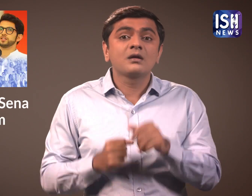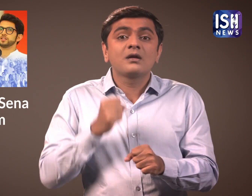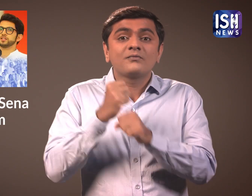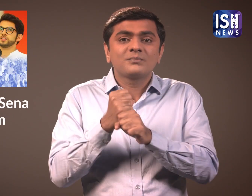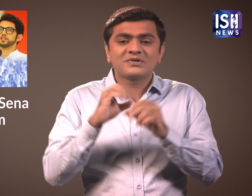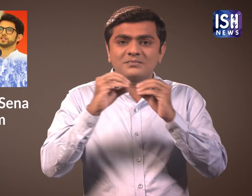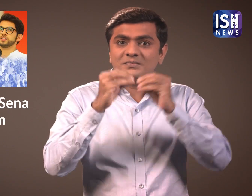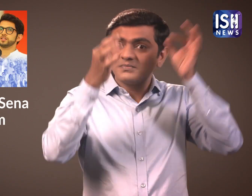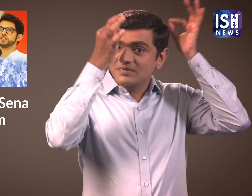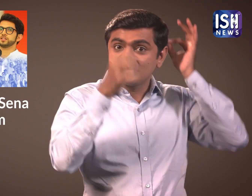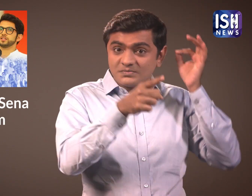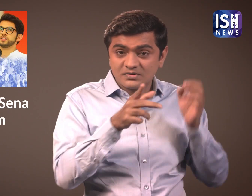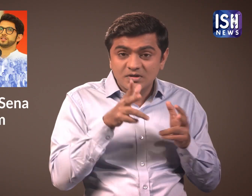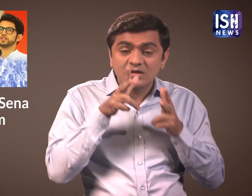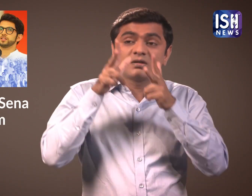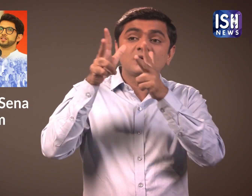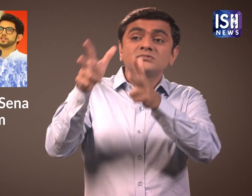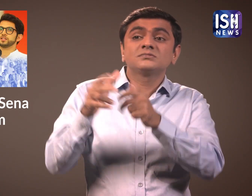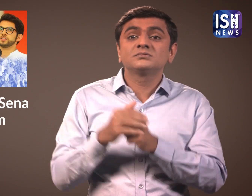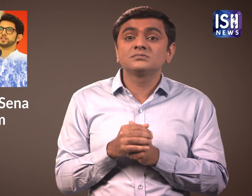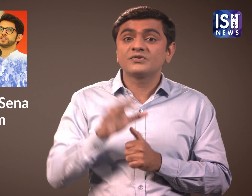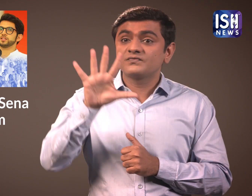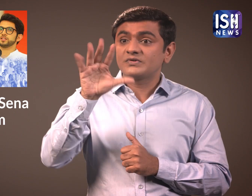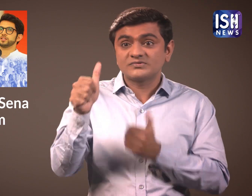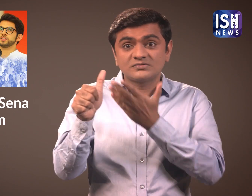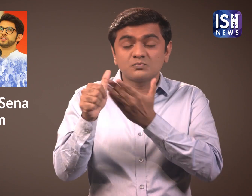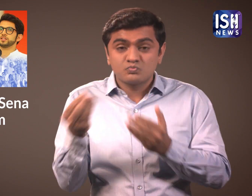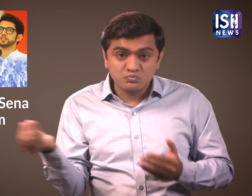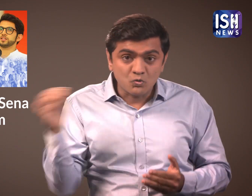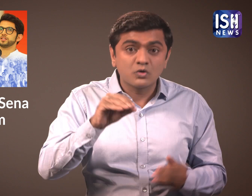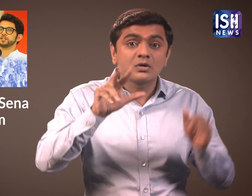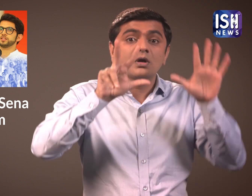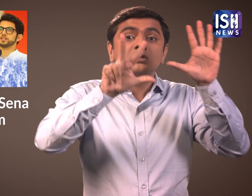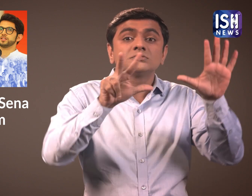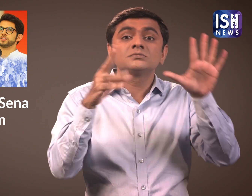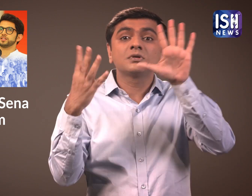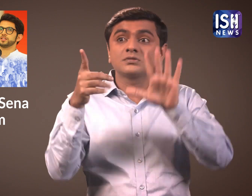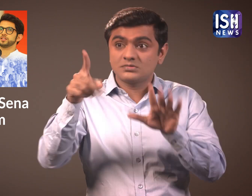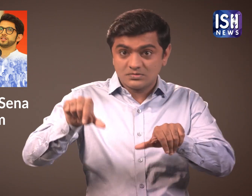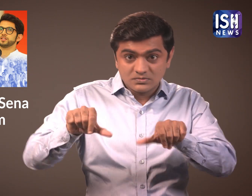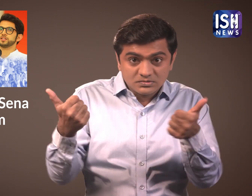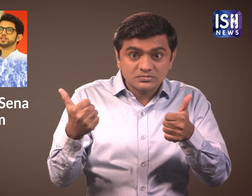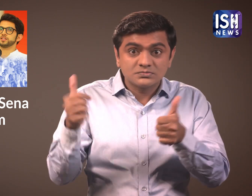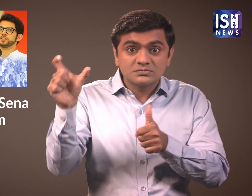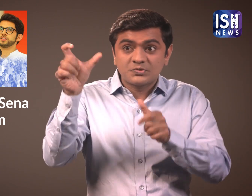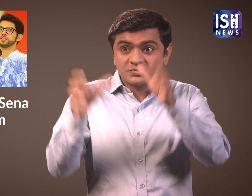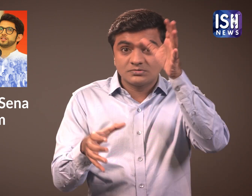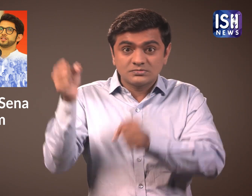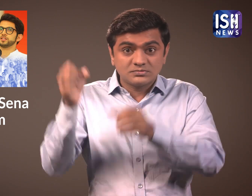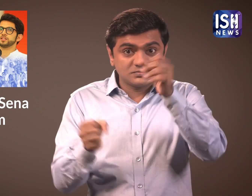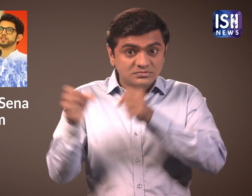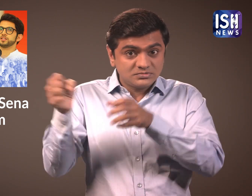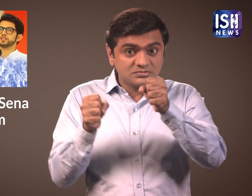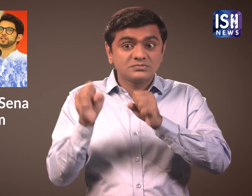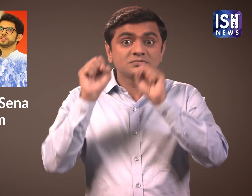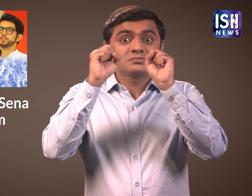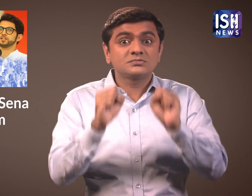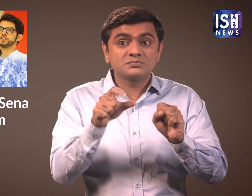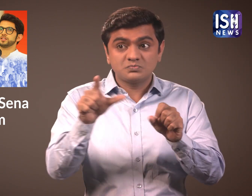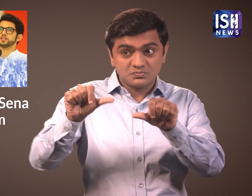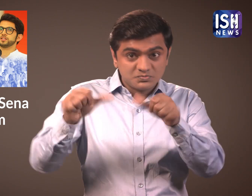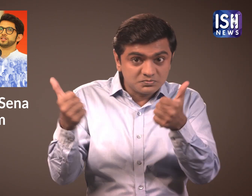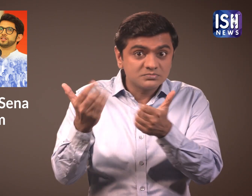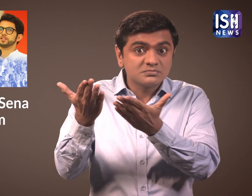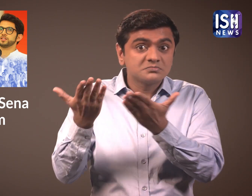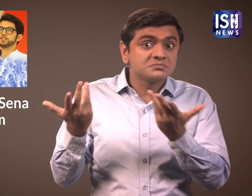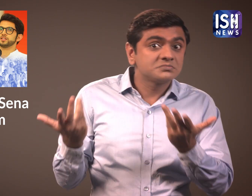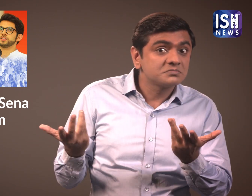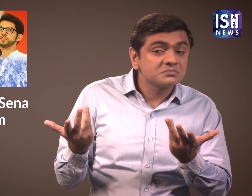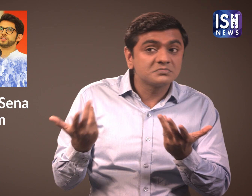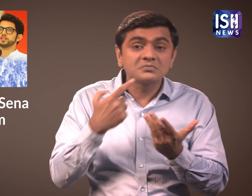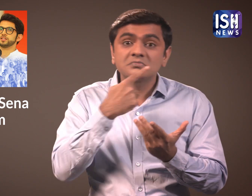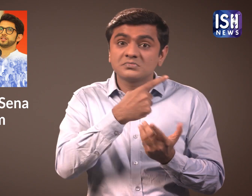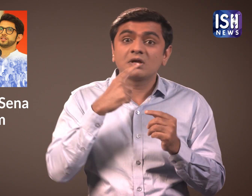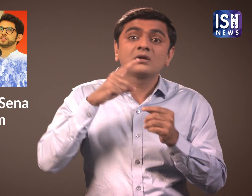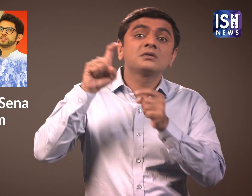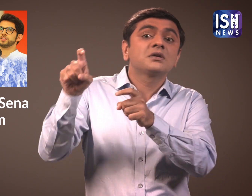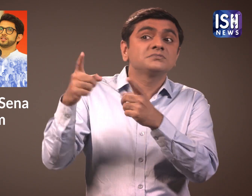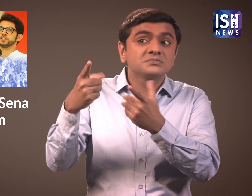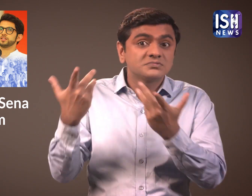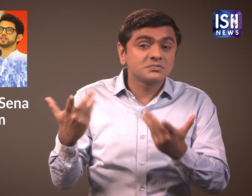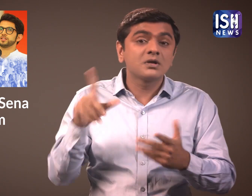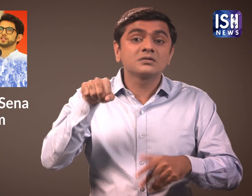Governor Koshyari has asked Sena if they can secure the remaining 89 seats.